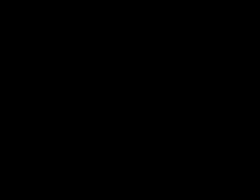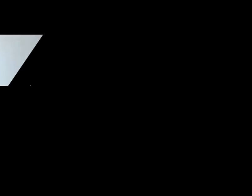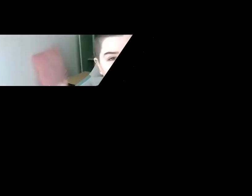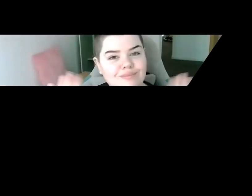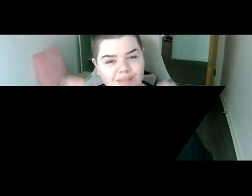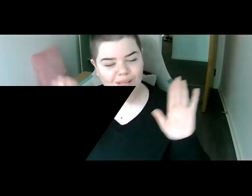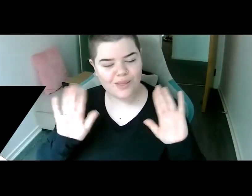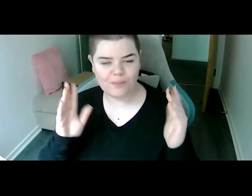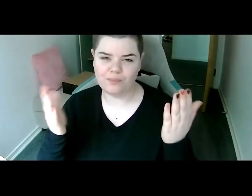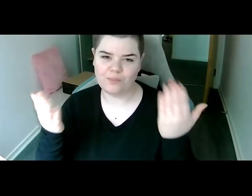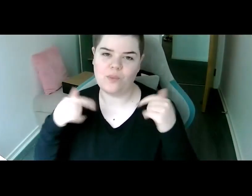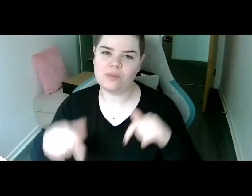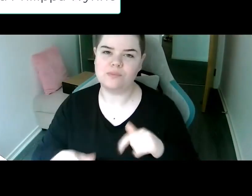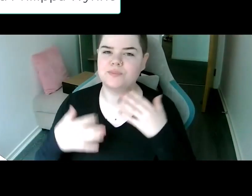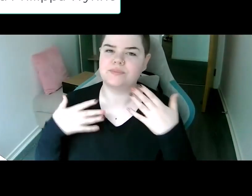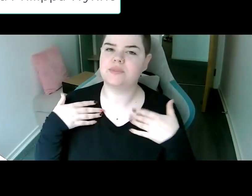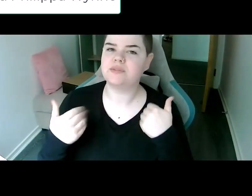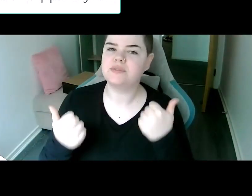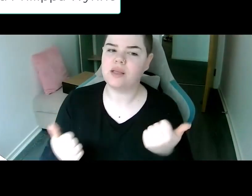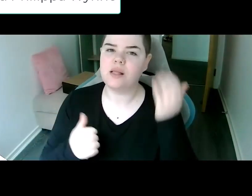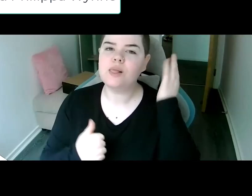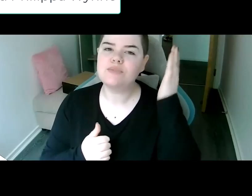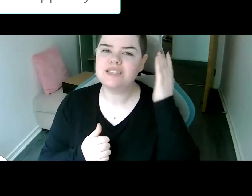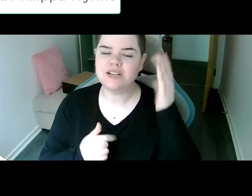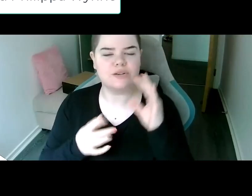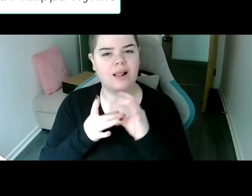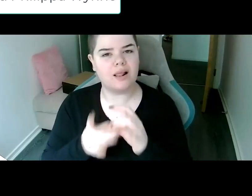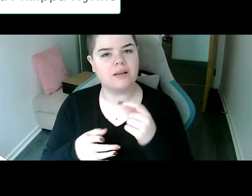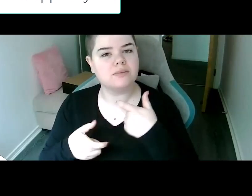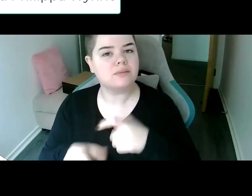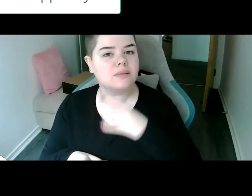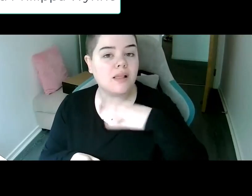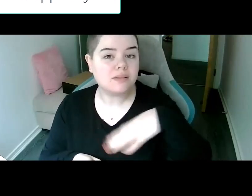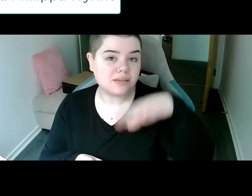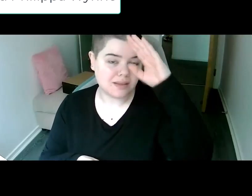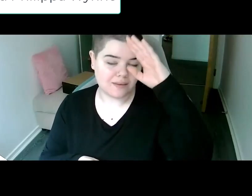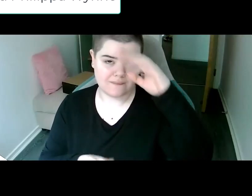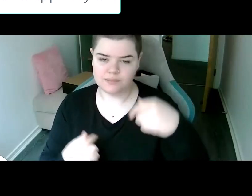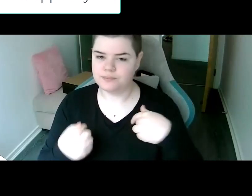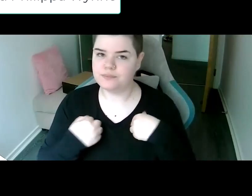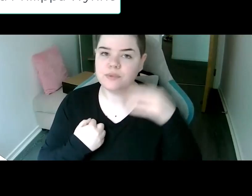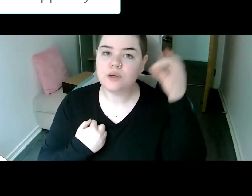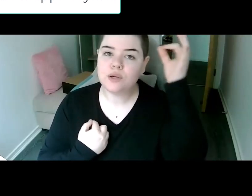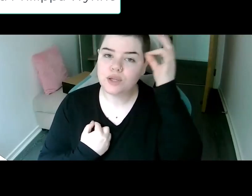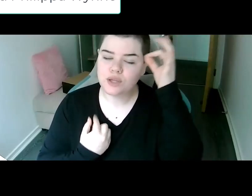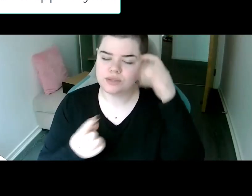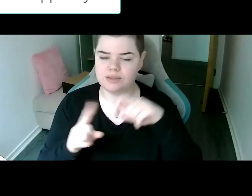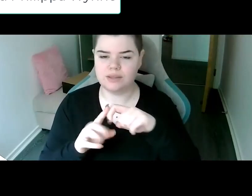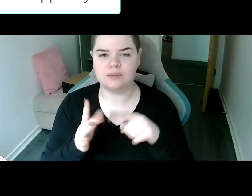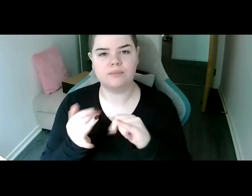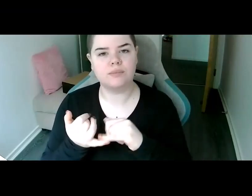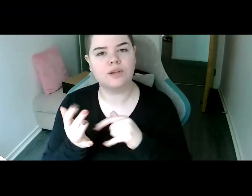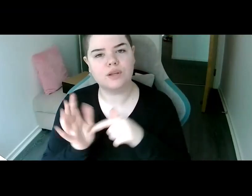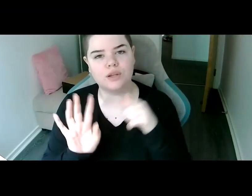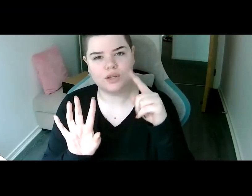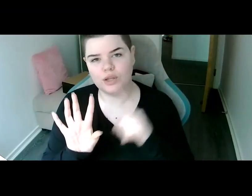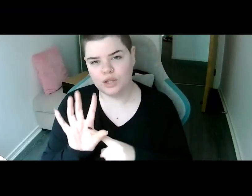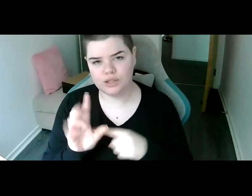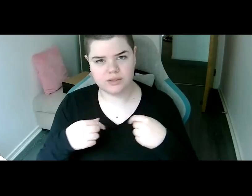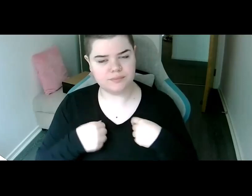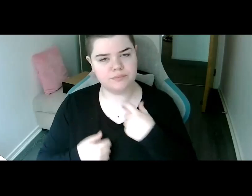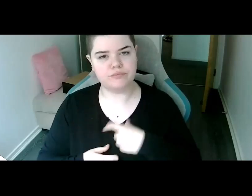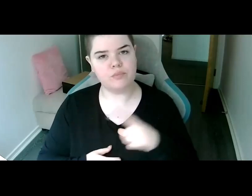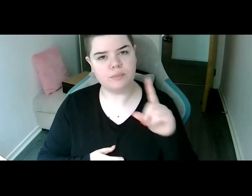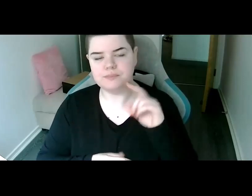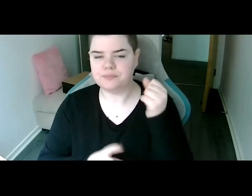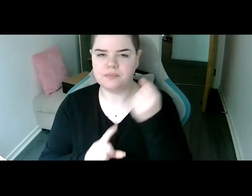Hello everyone. Welcome to the SignHealth presentation here to talk about the still sick of it report.